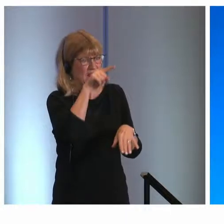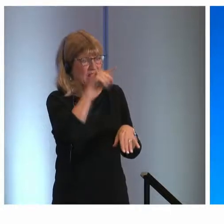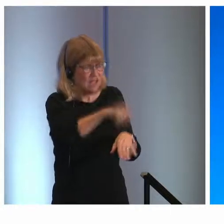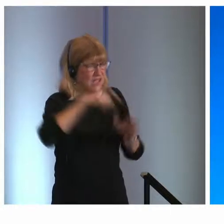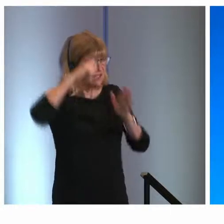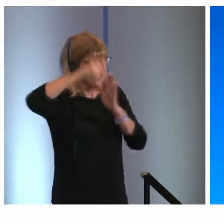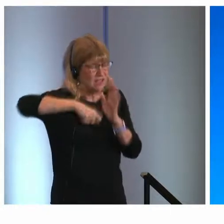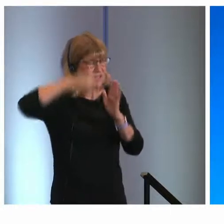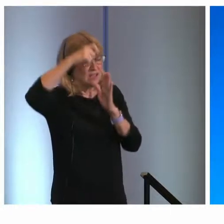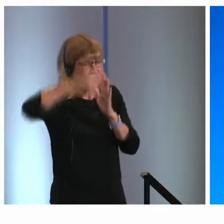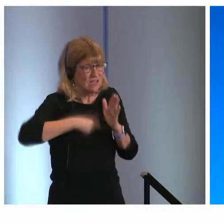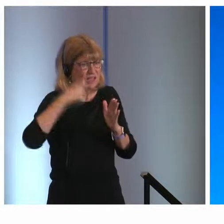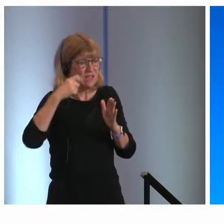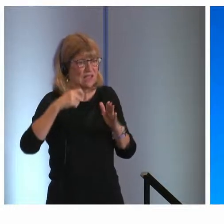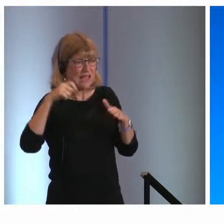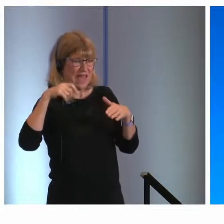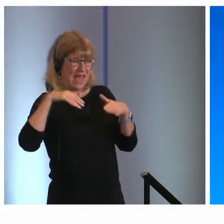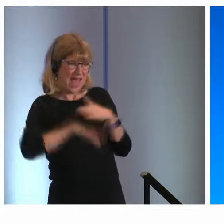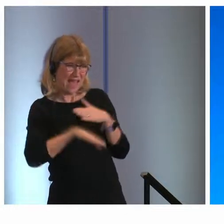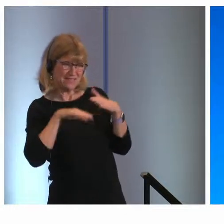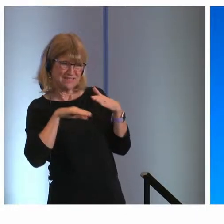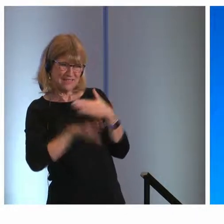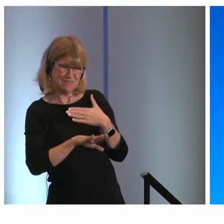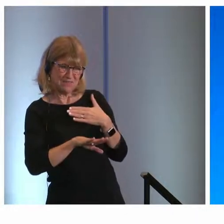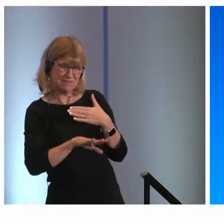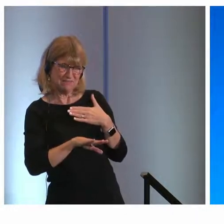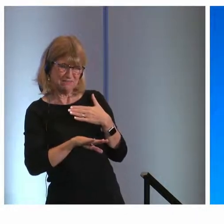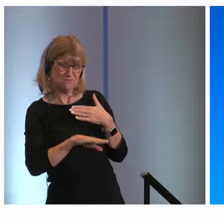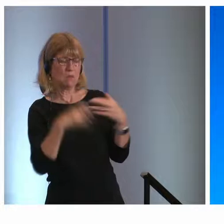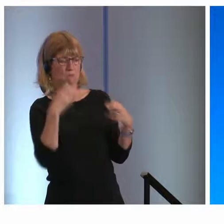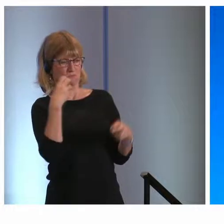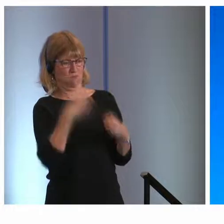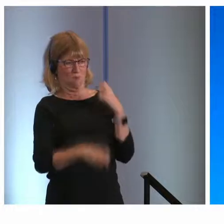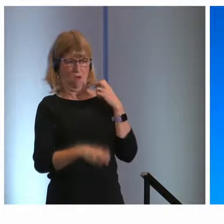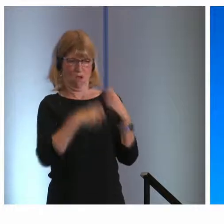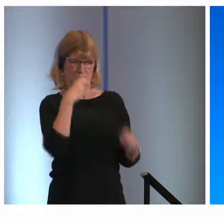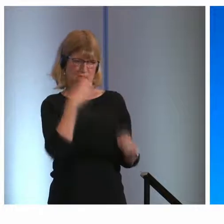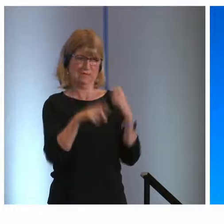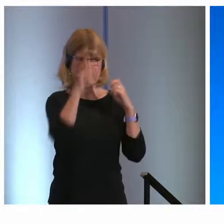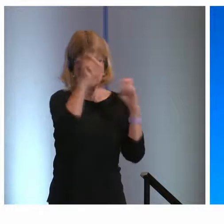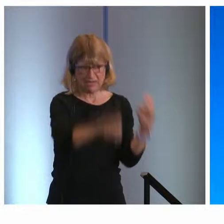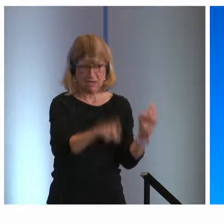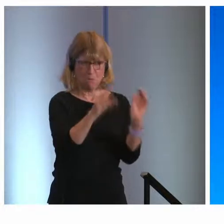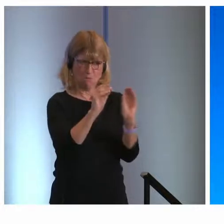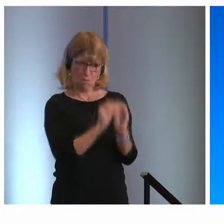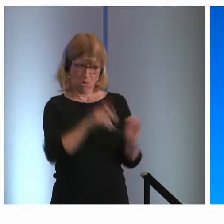30. And yet, still, on sets, on